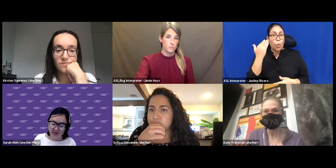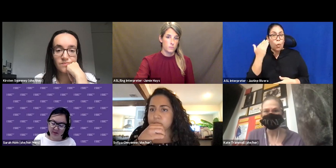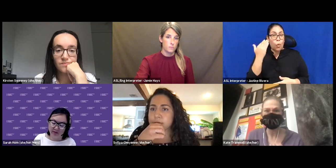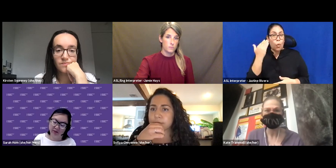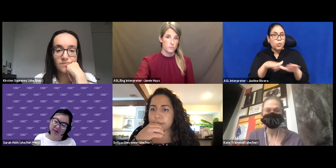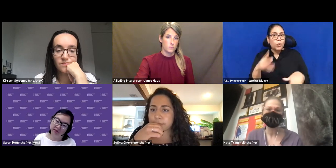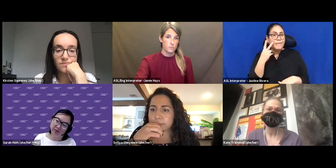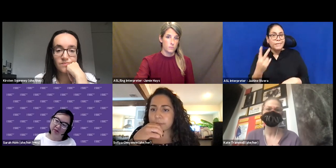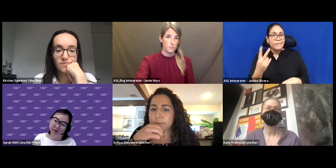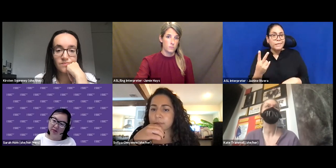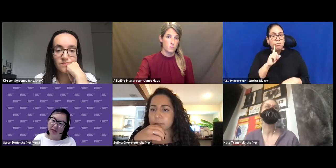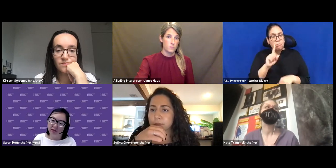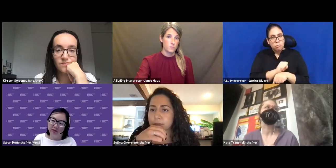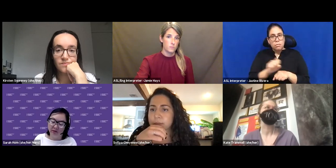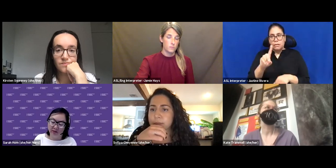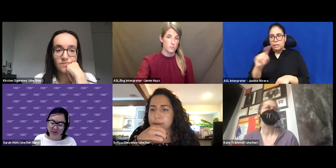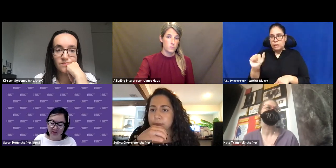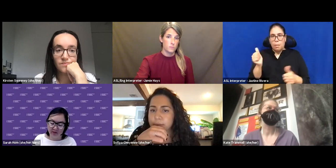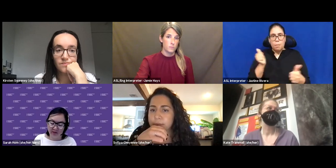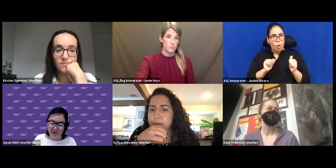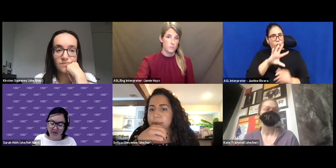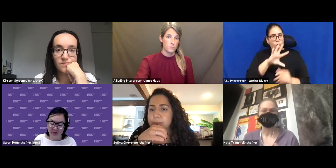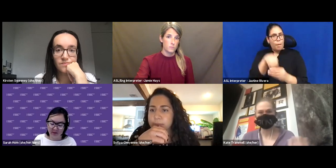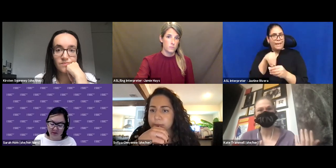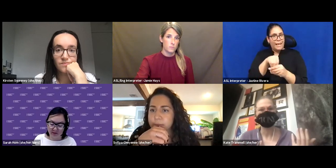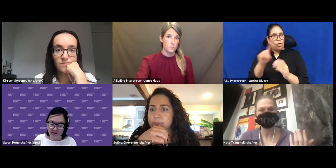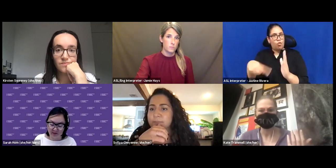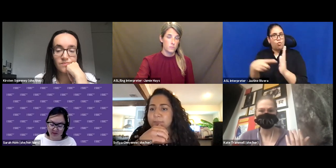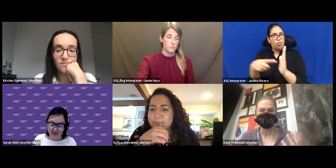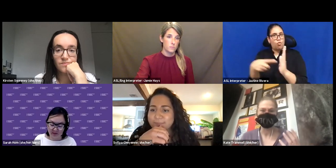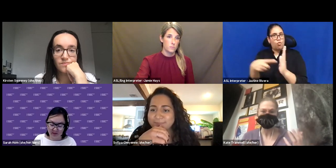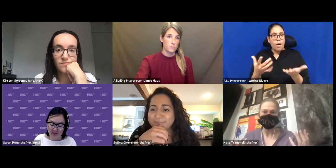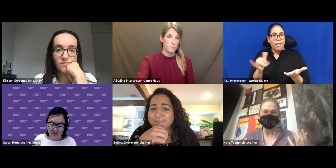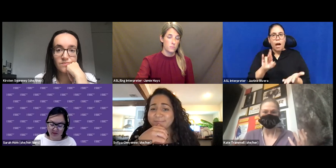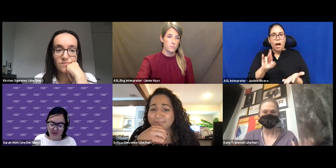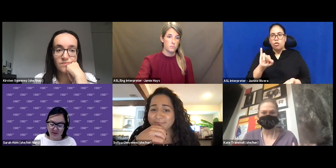disabled performers performing roles like Richard III or Laura